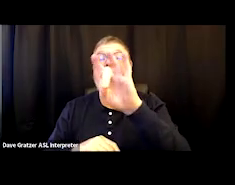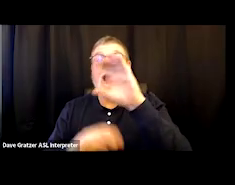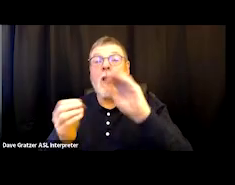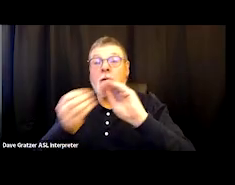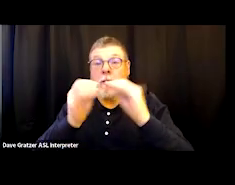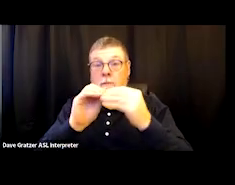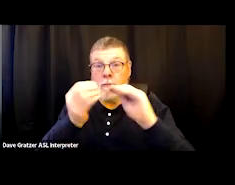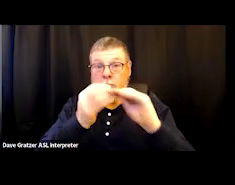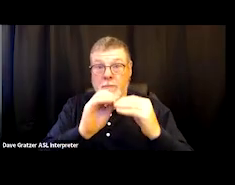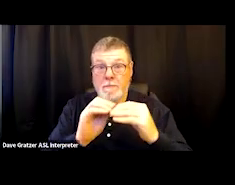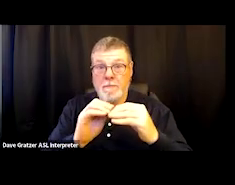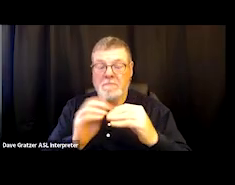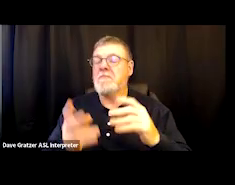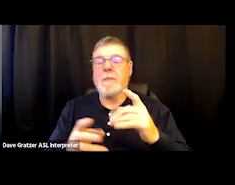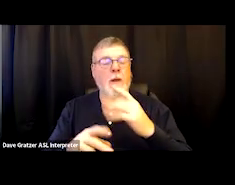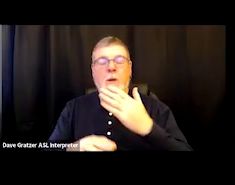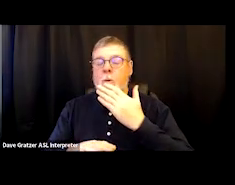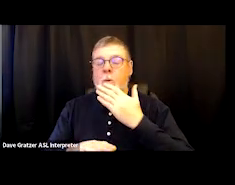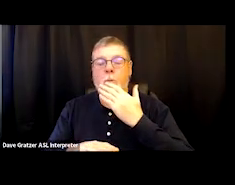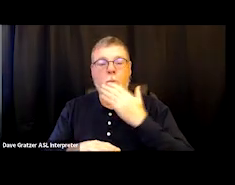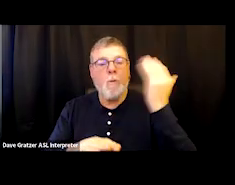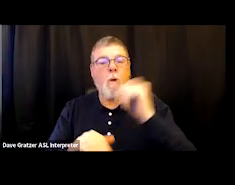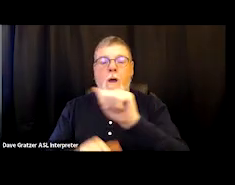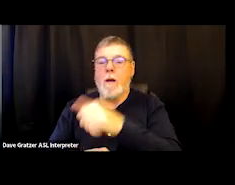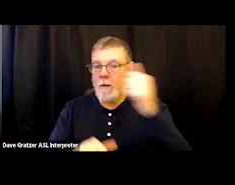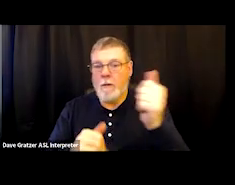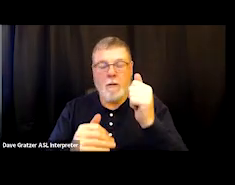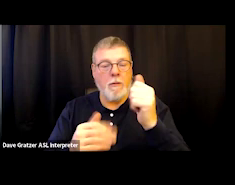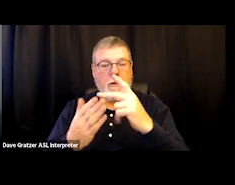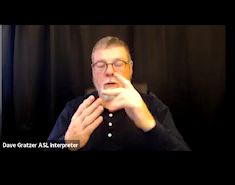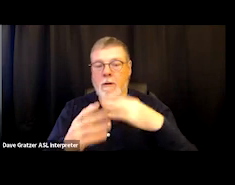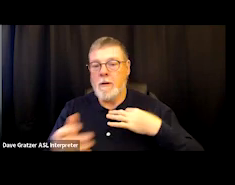and you found out that they don't have a pending SSI or SSDI application,